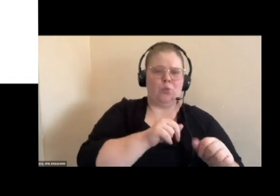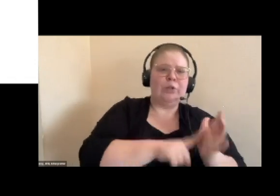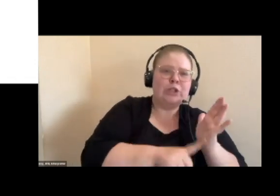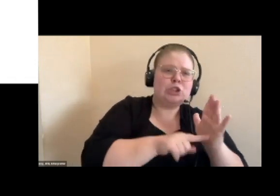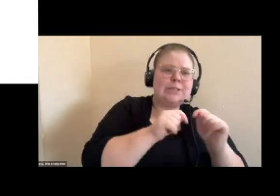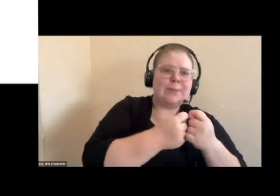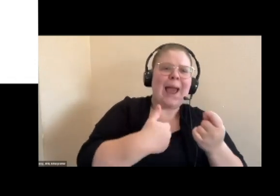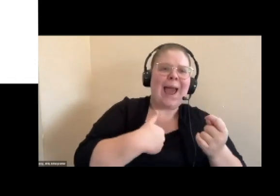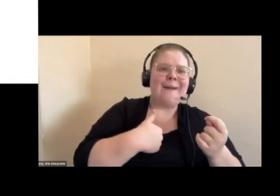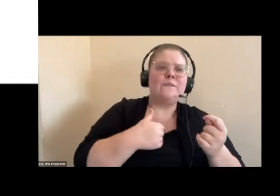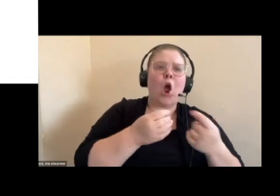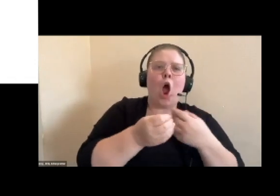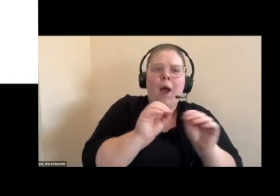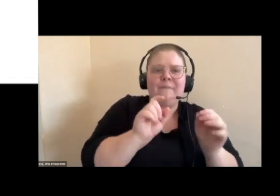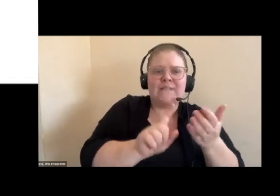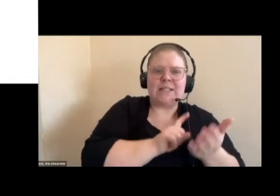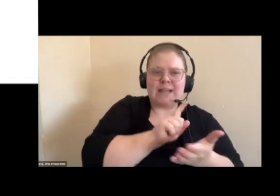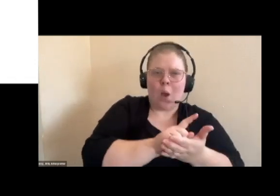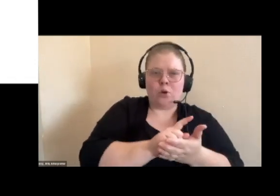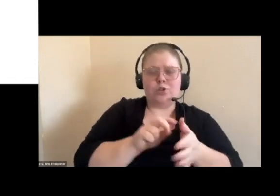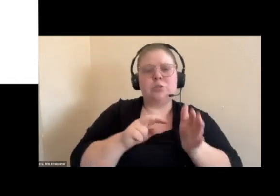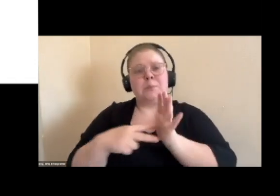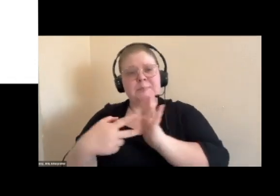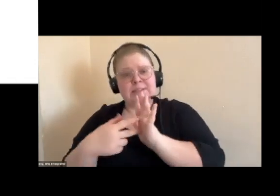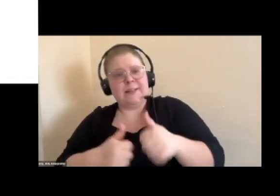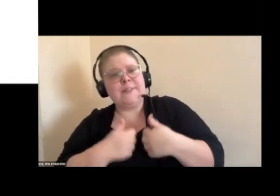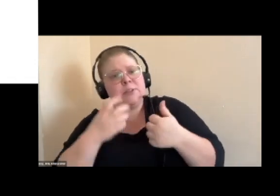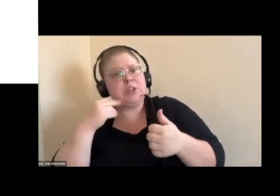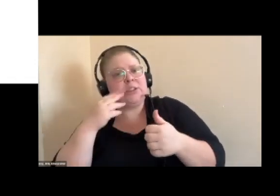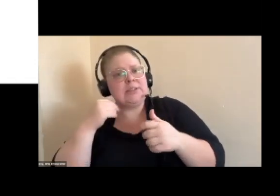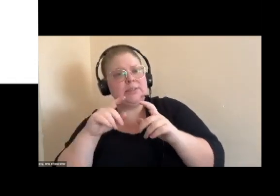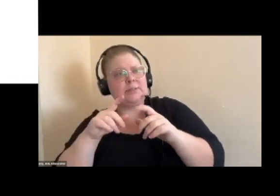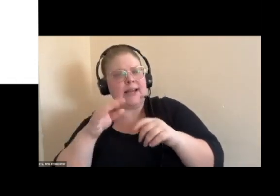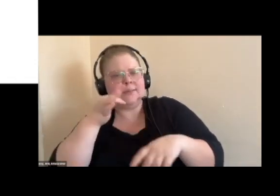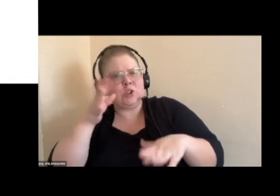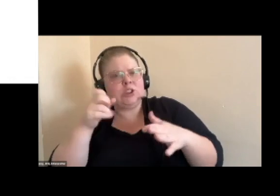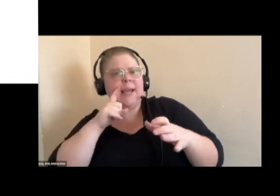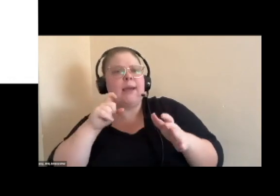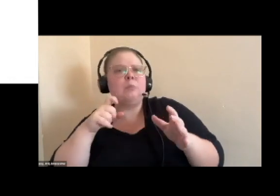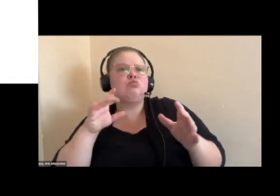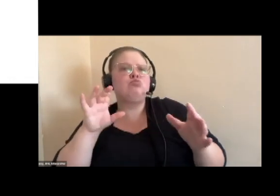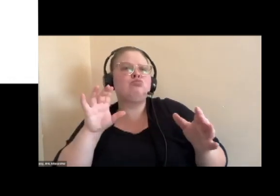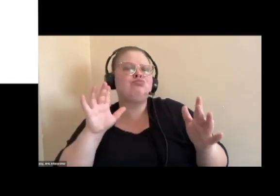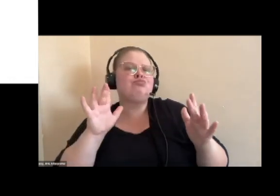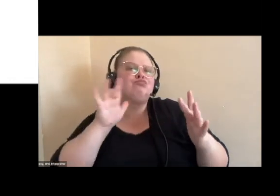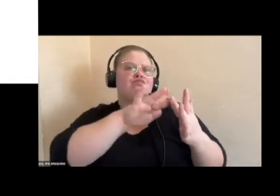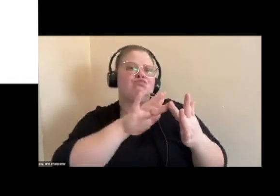the lived experience experts can check in with us on a variety of topics,